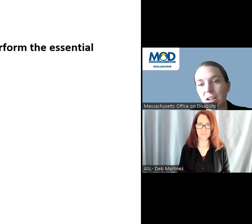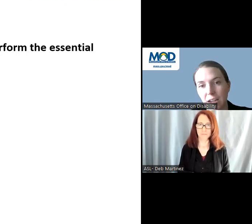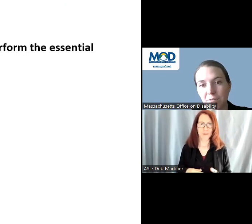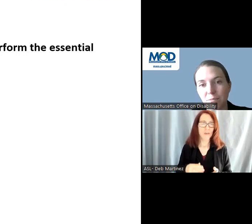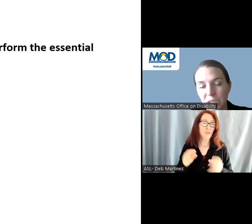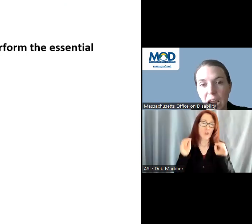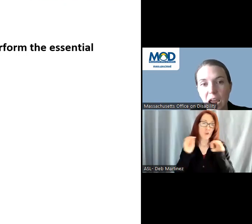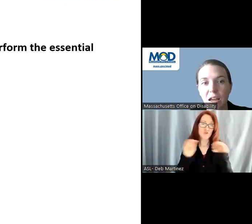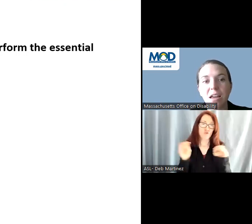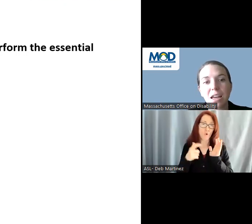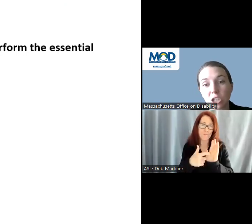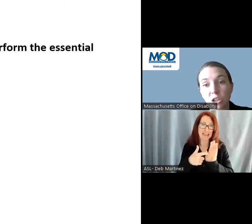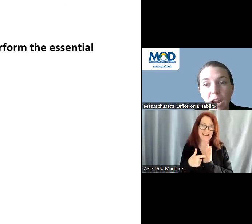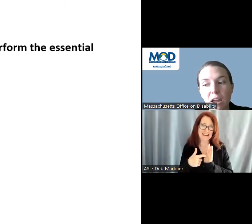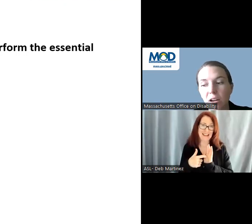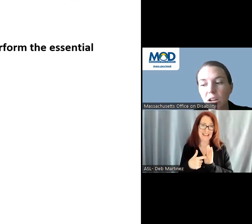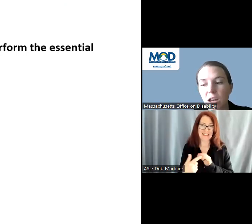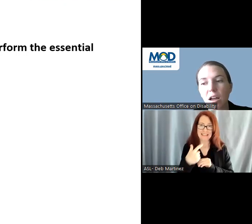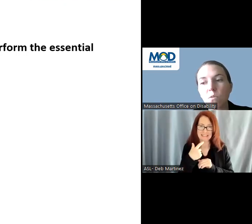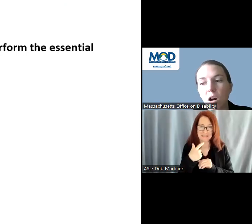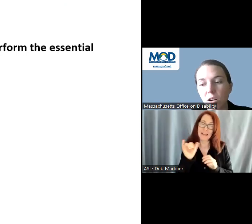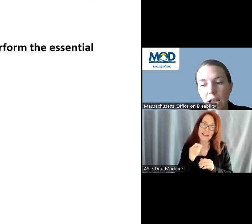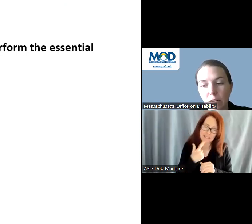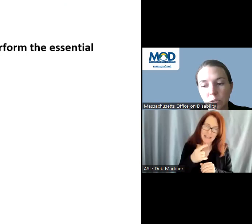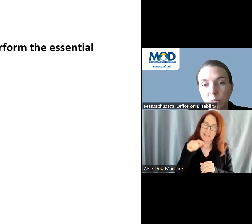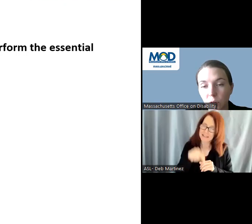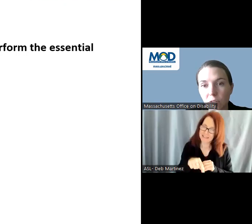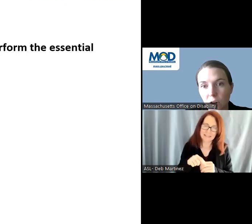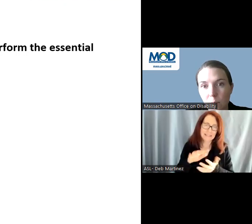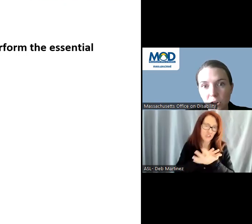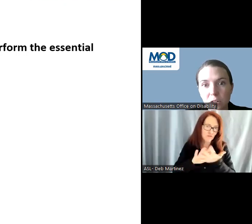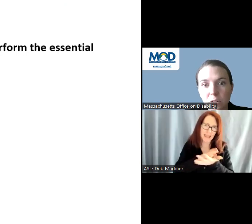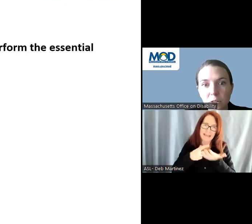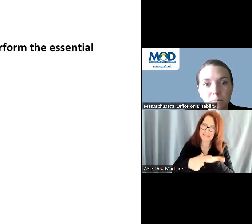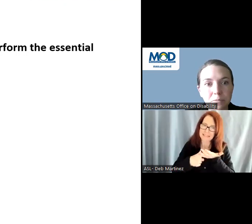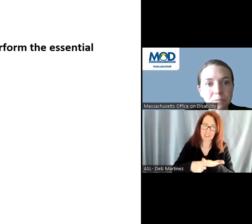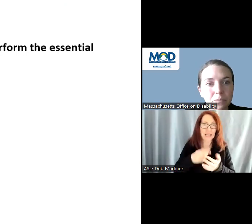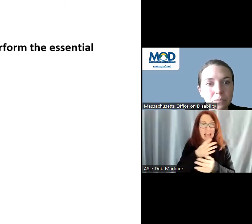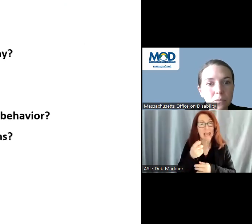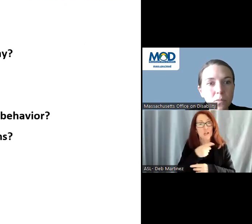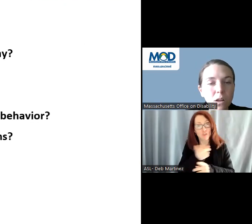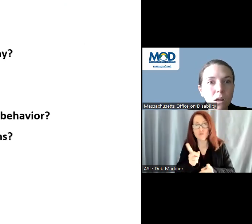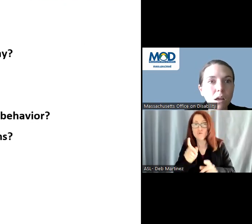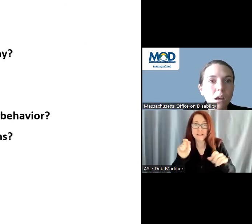saying it's a gray area and you are allowed to explore other options.